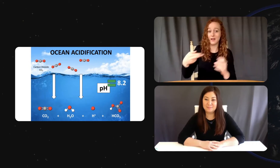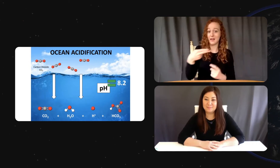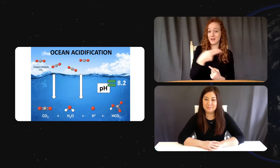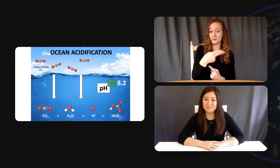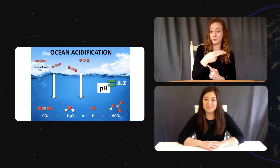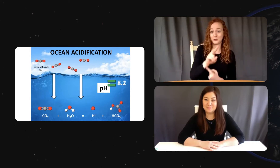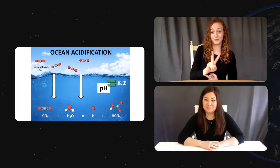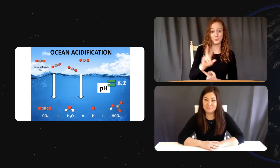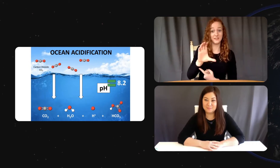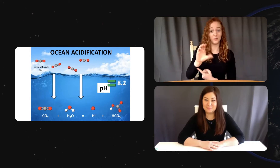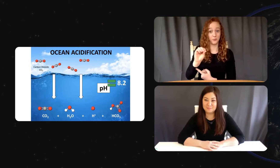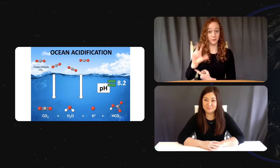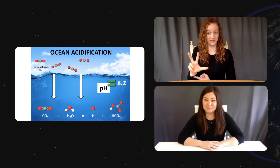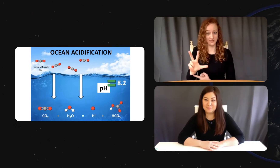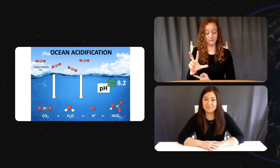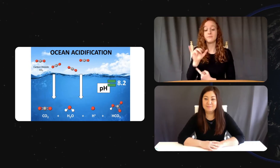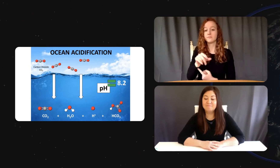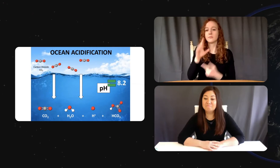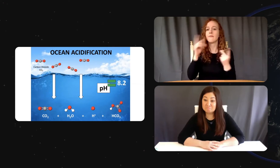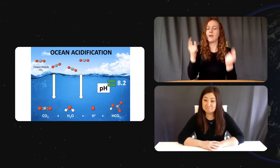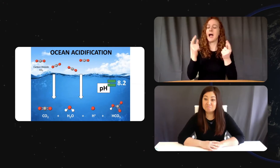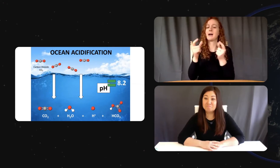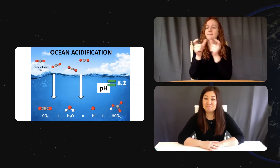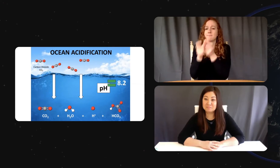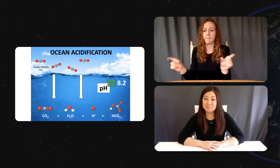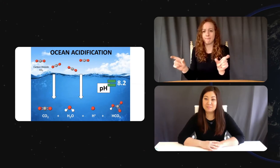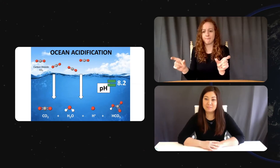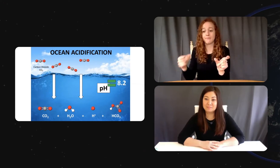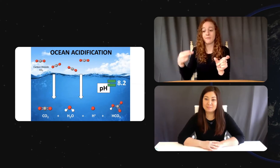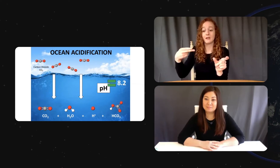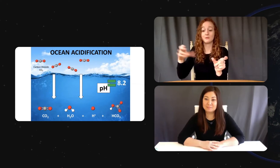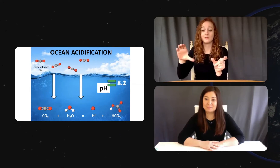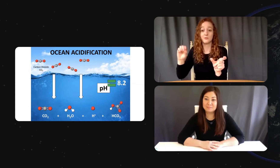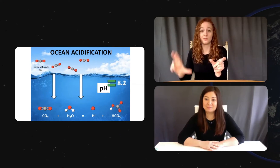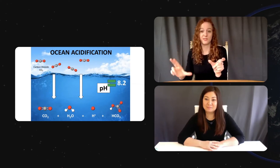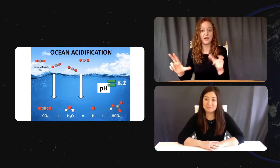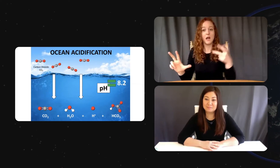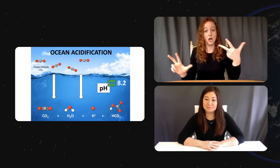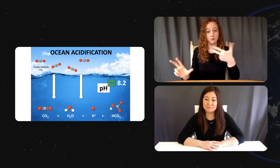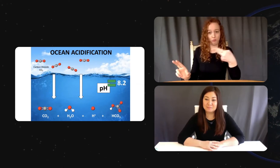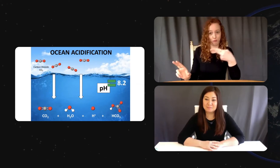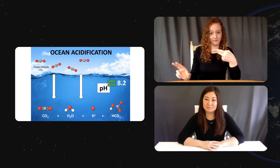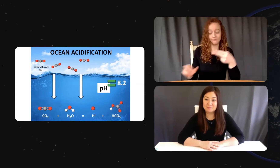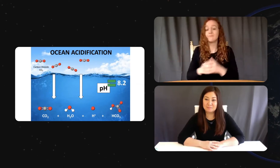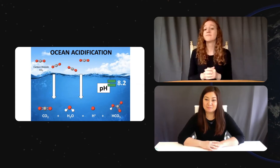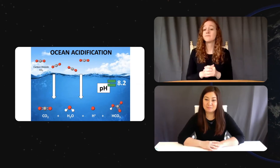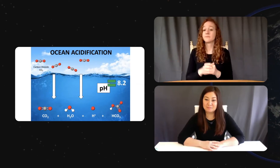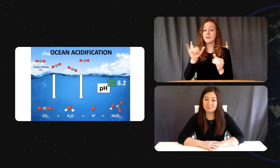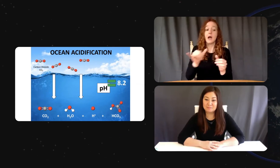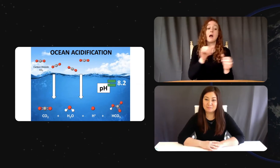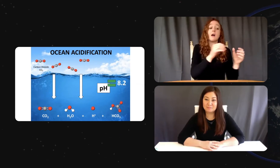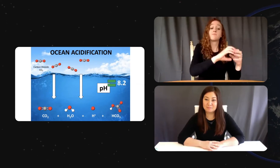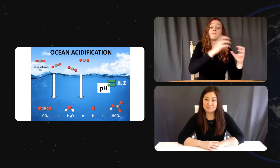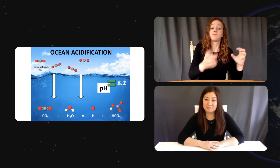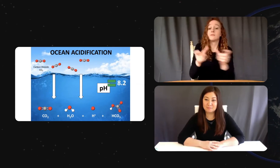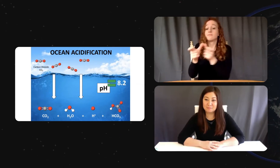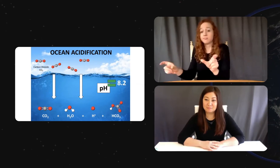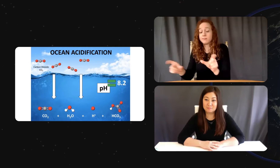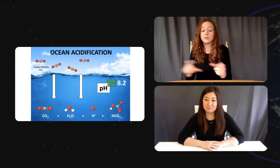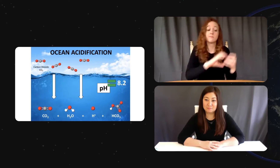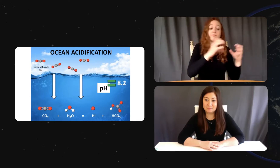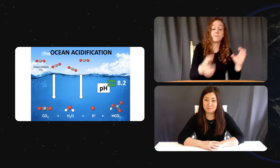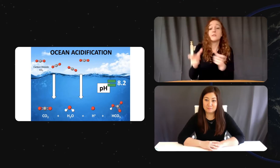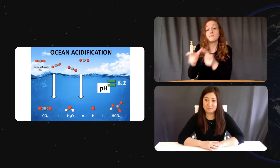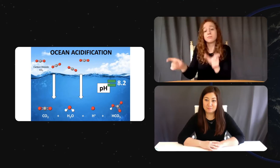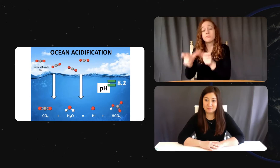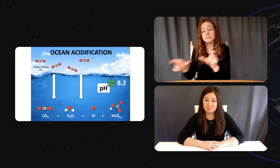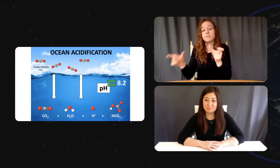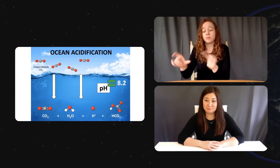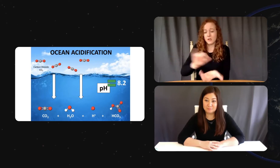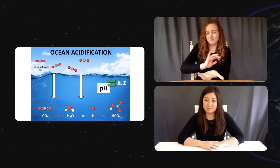Hydrogen (H) is there, and it keeps breaking apart.